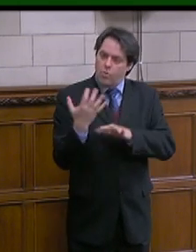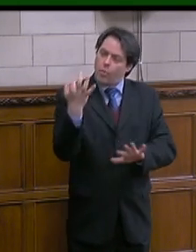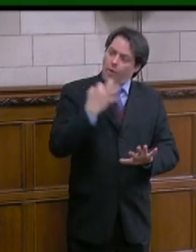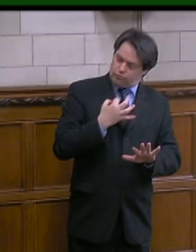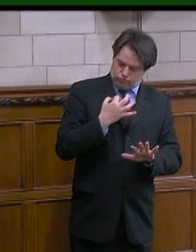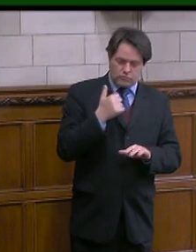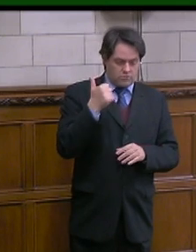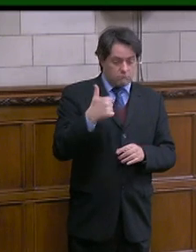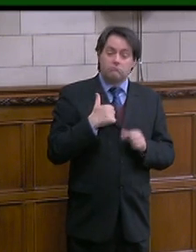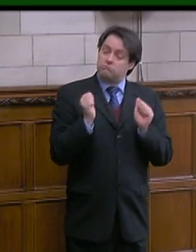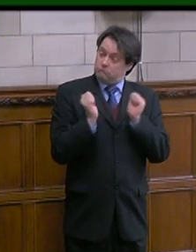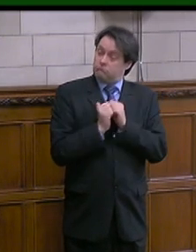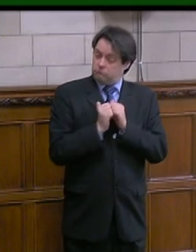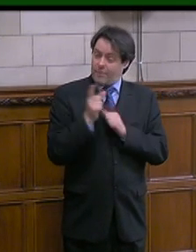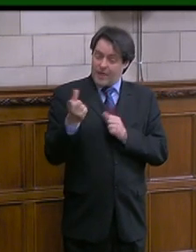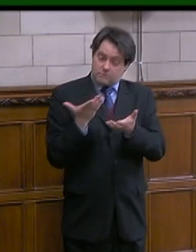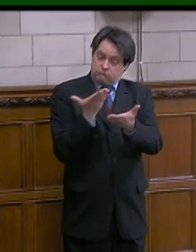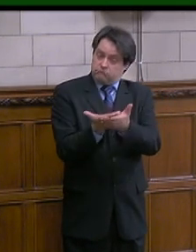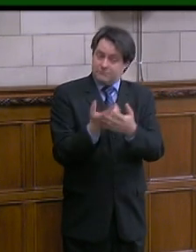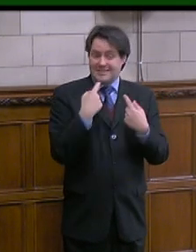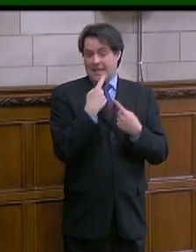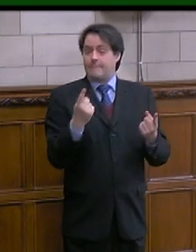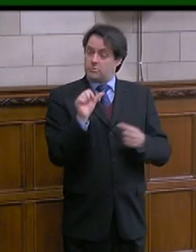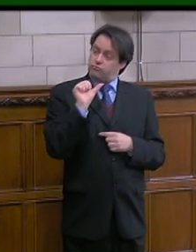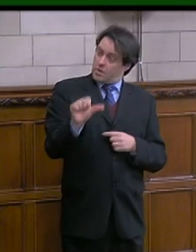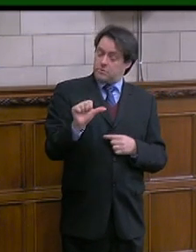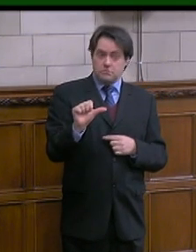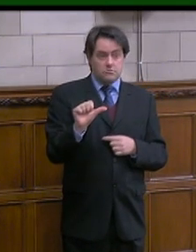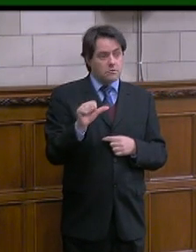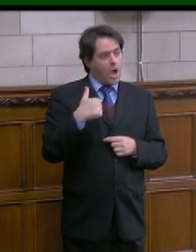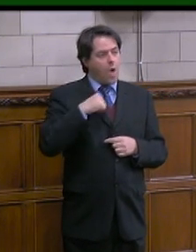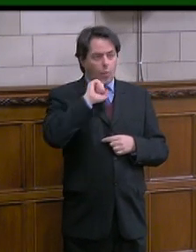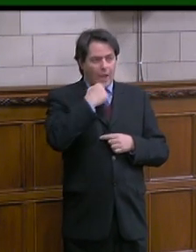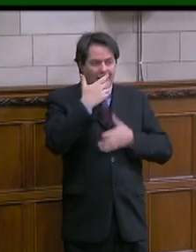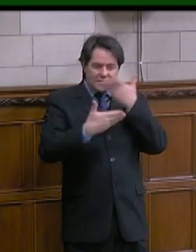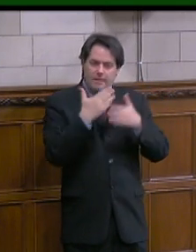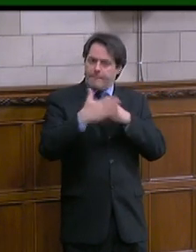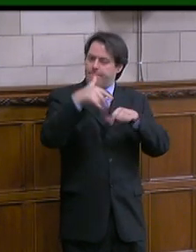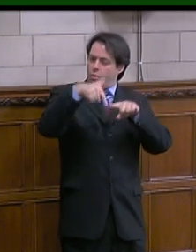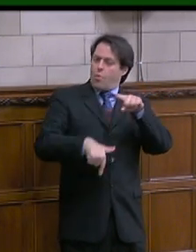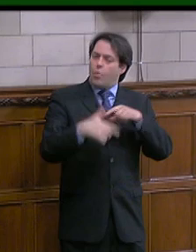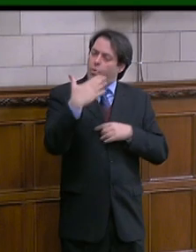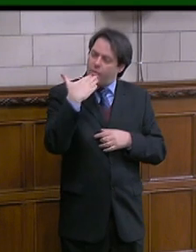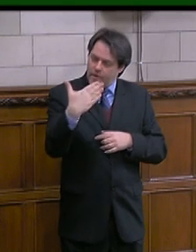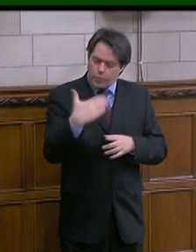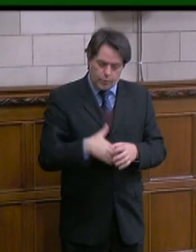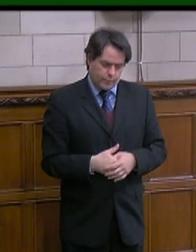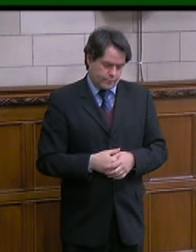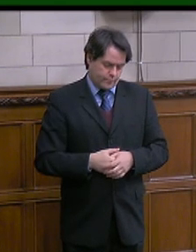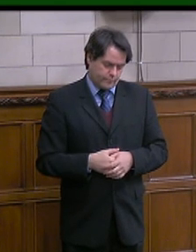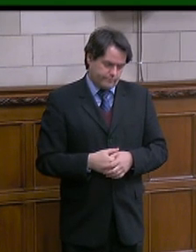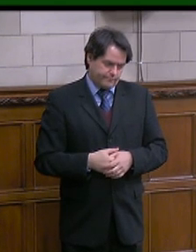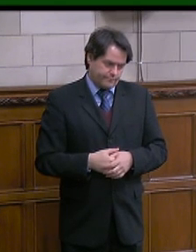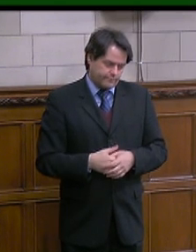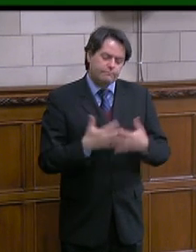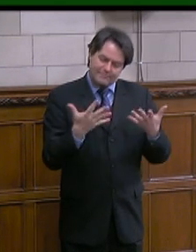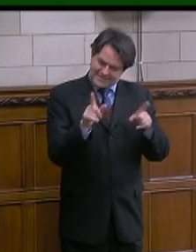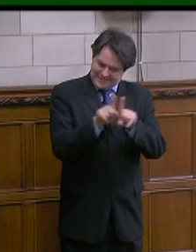I agree with that statement, and I hope to explain why.